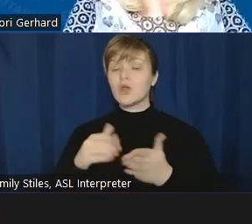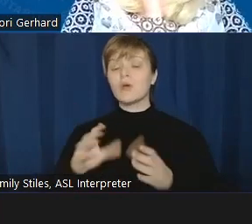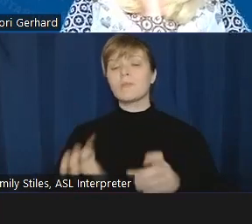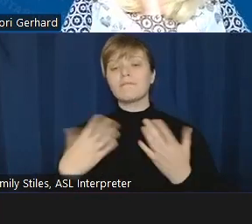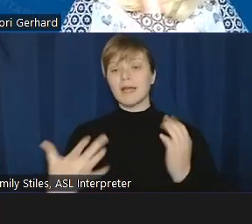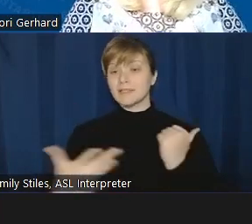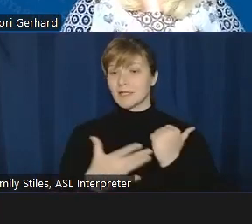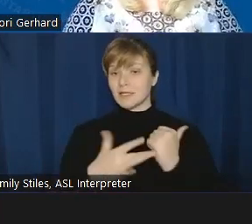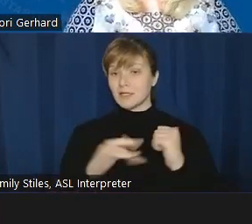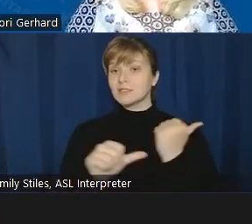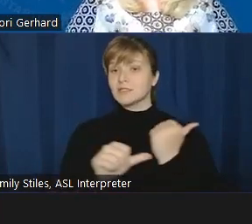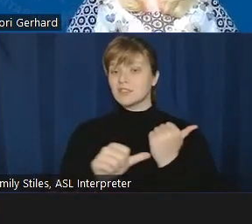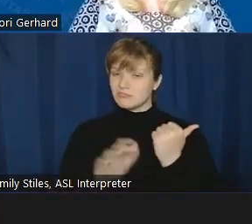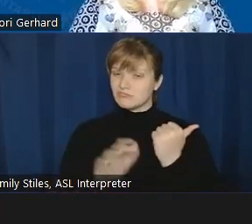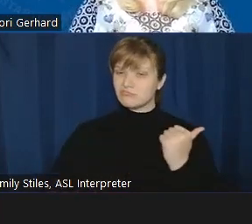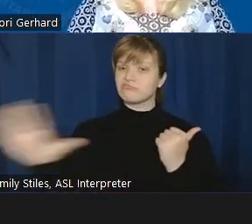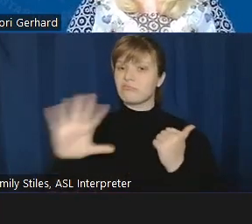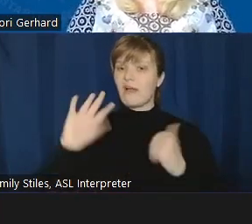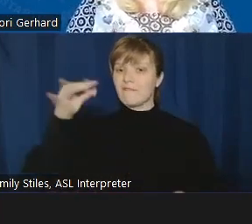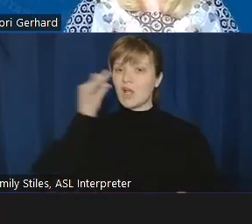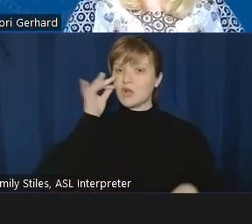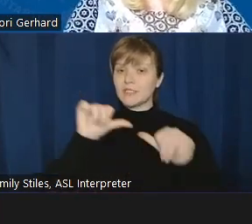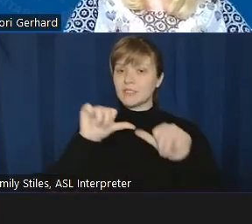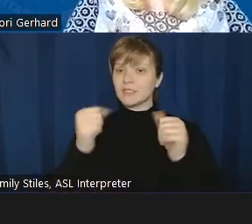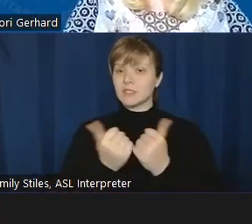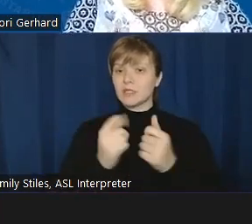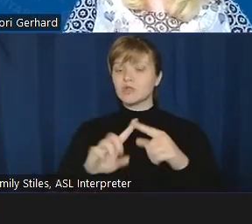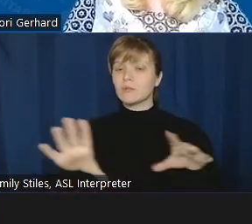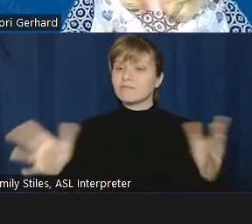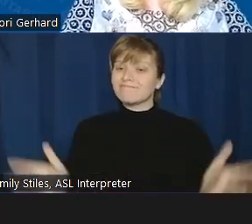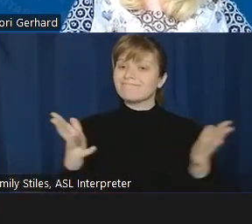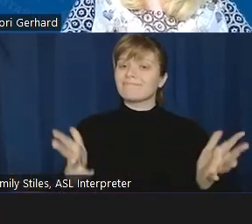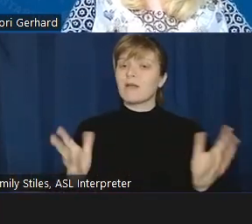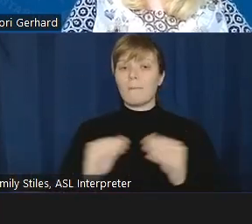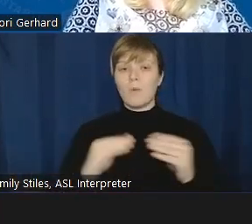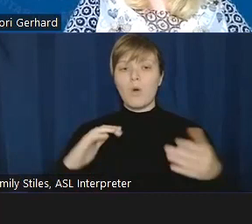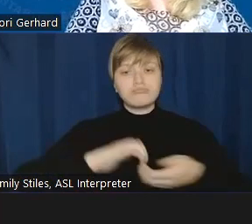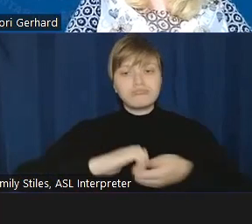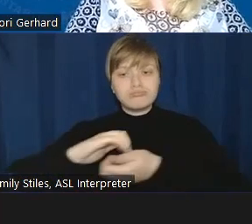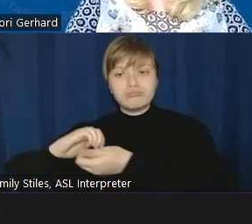across the federal agencies to cultivate cross sector partnerships that bring together housing,